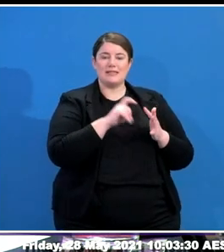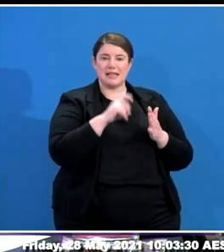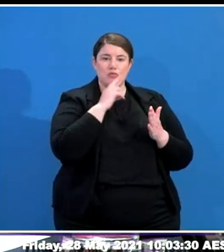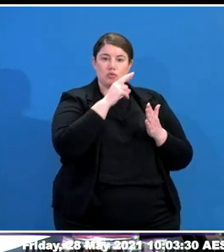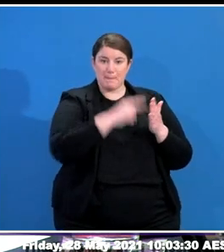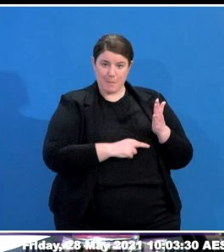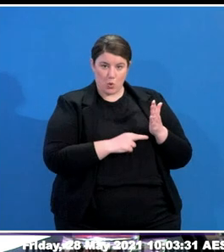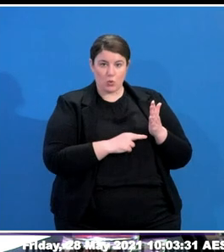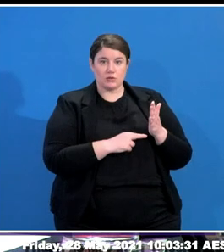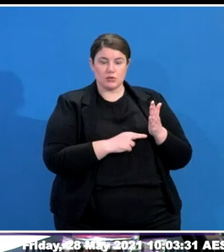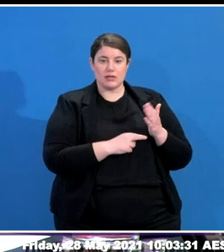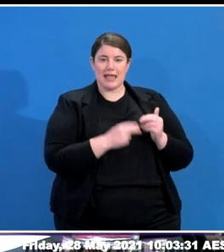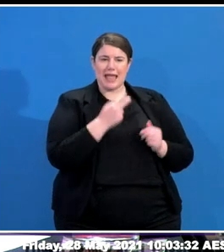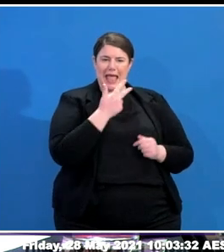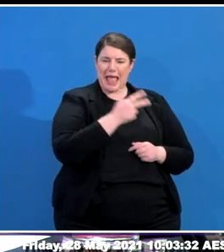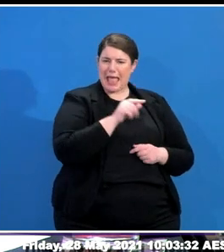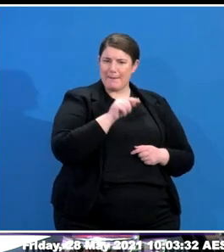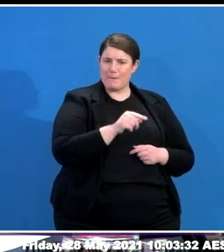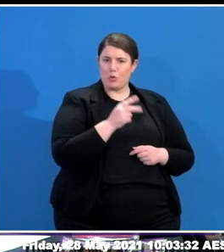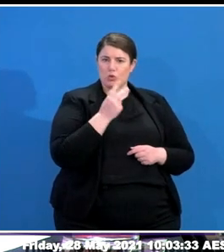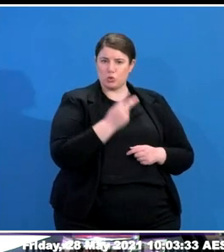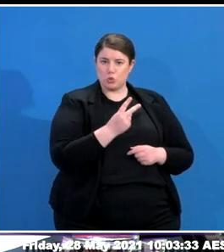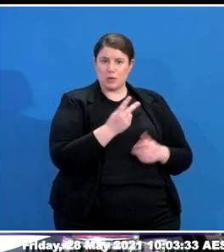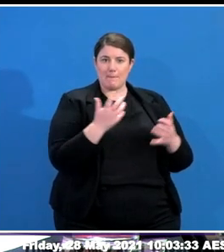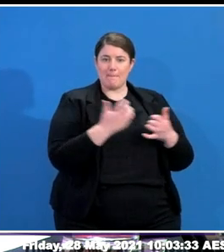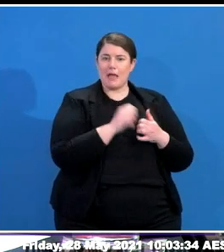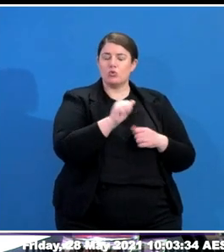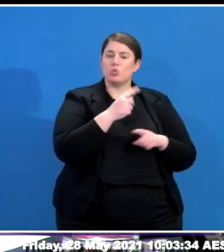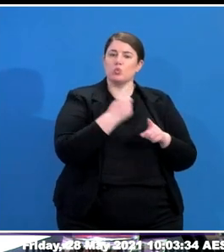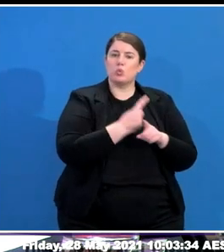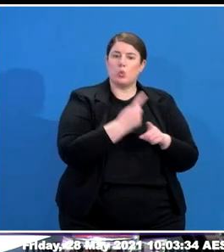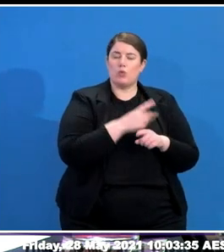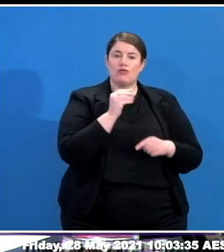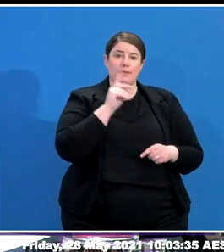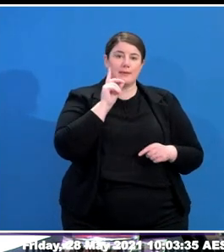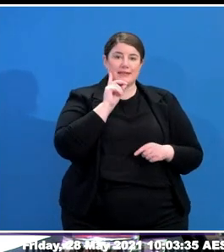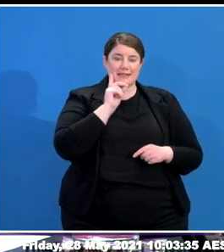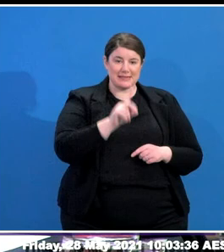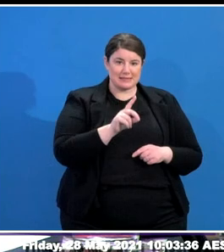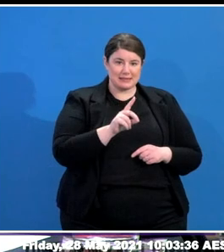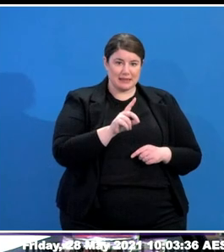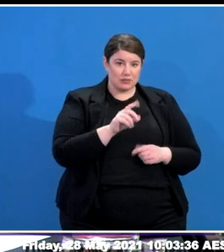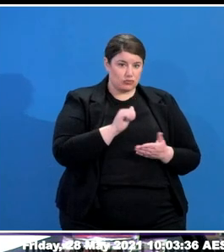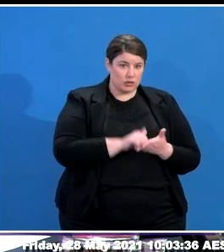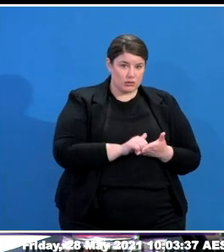8.2 seems to match with your notes; do you accept that?